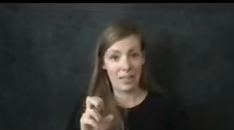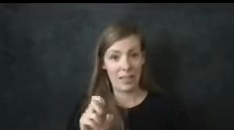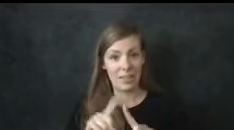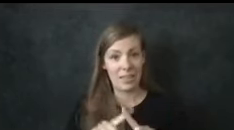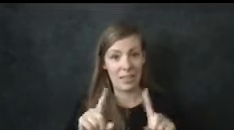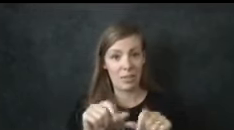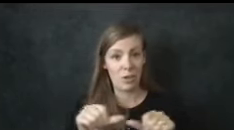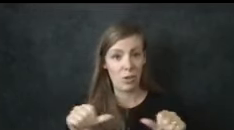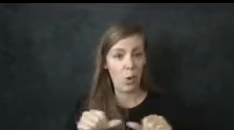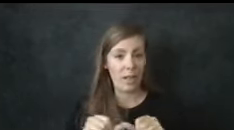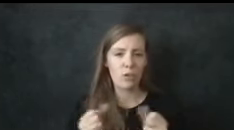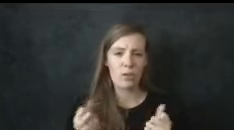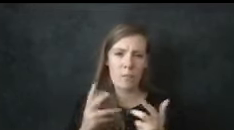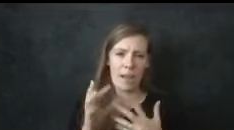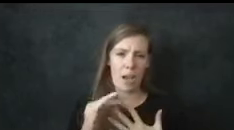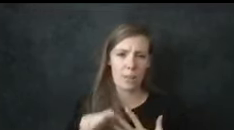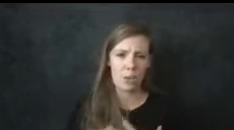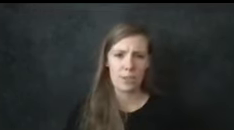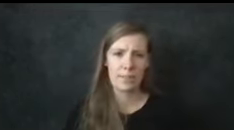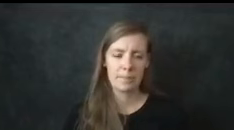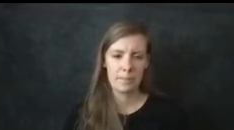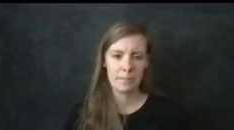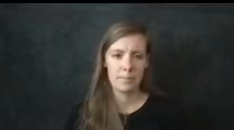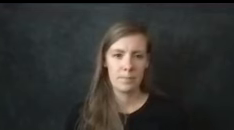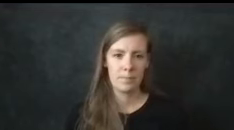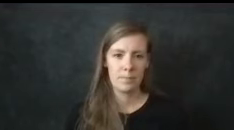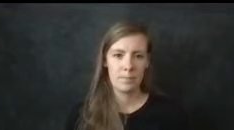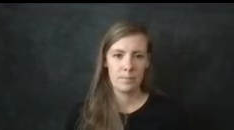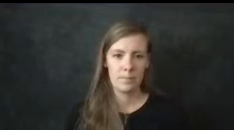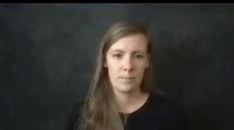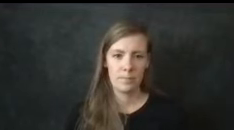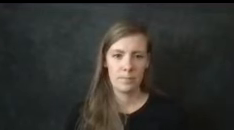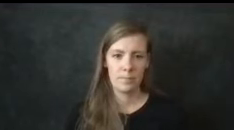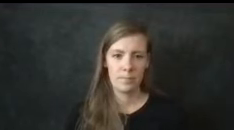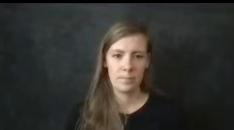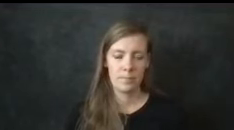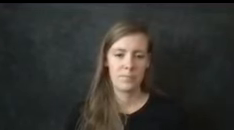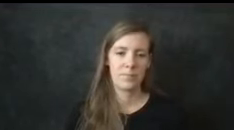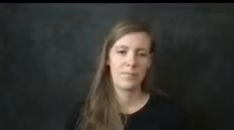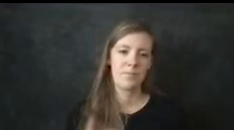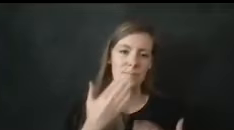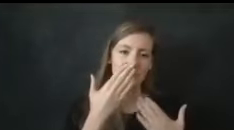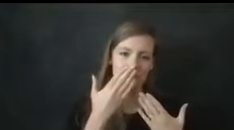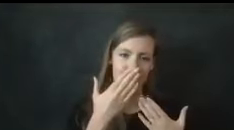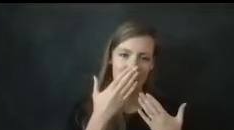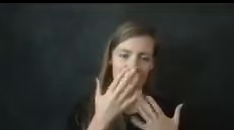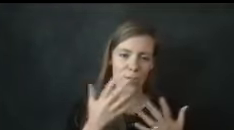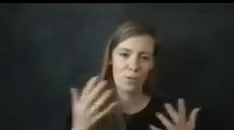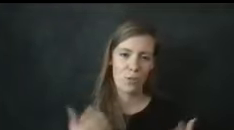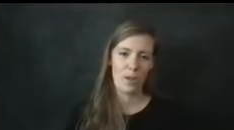There are many options. Great. Thank you so much. Shifting gears a little bit. Dr.